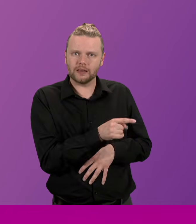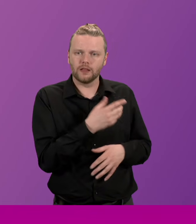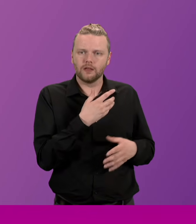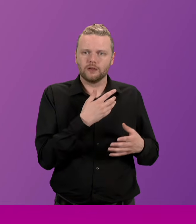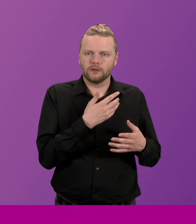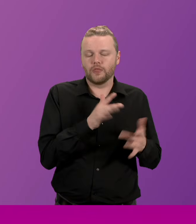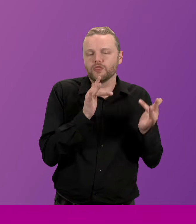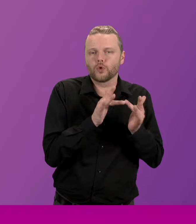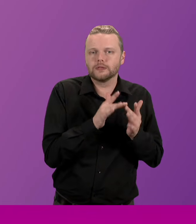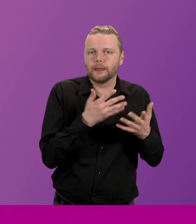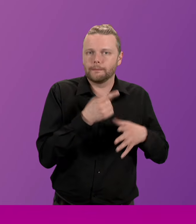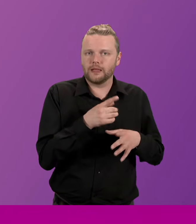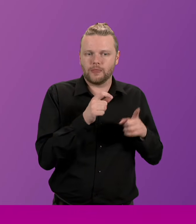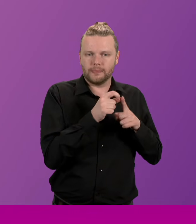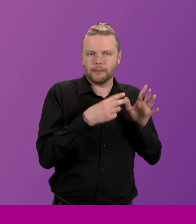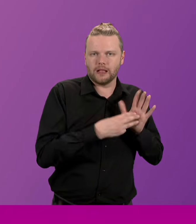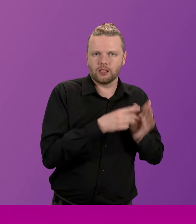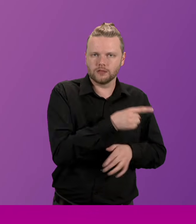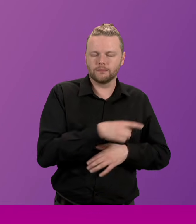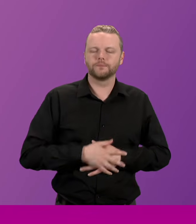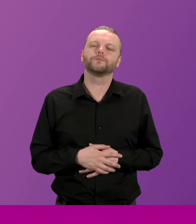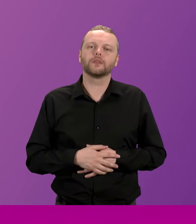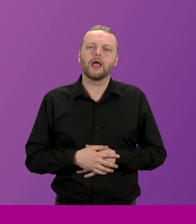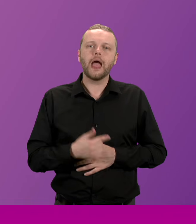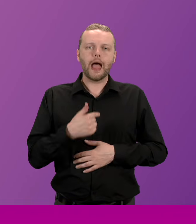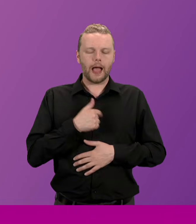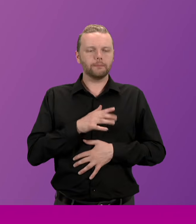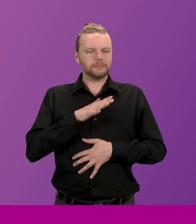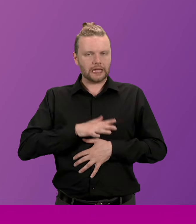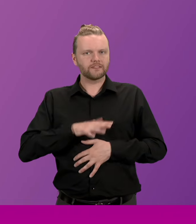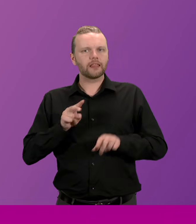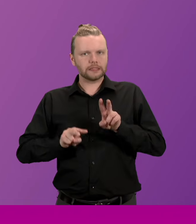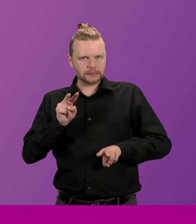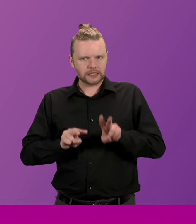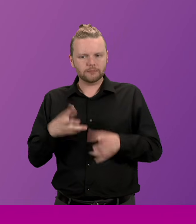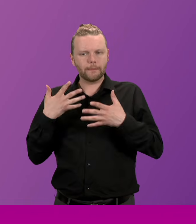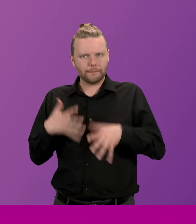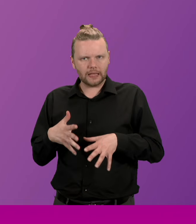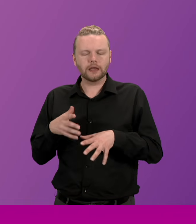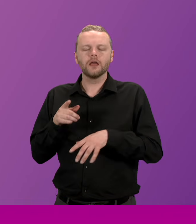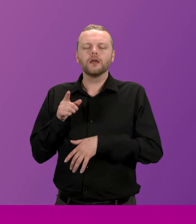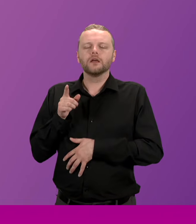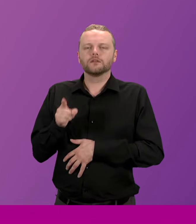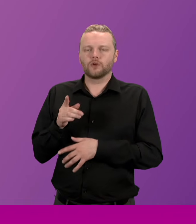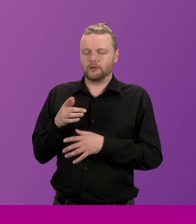contacts. I was satisfied with the permanent secretary’s assessment in that regard.